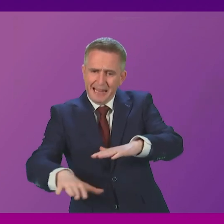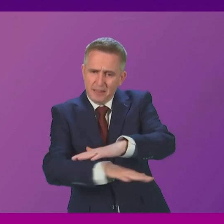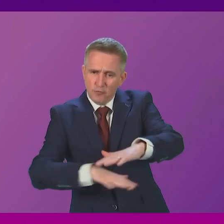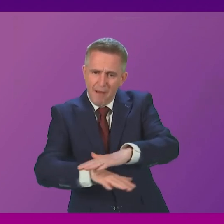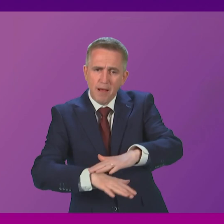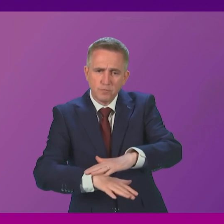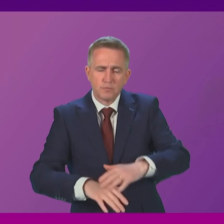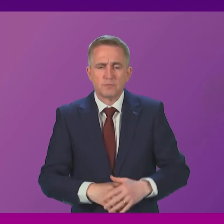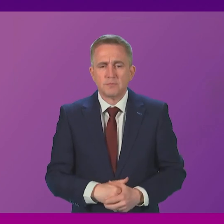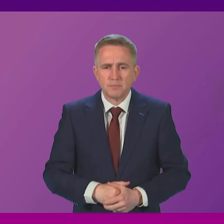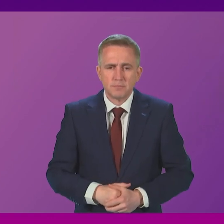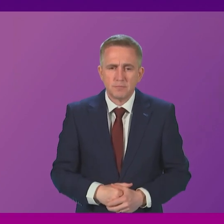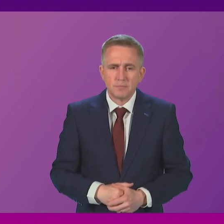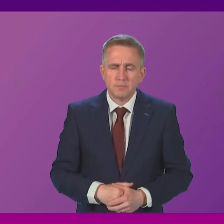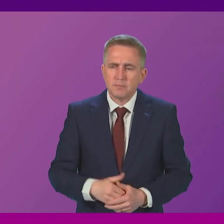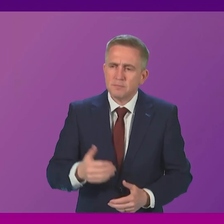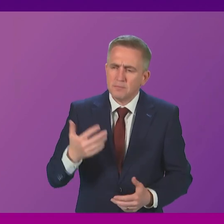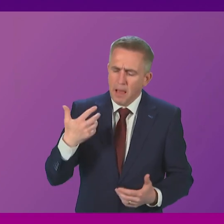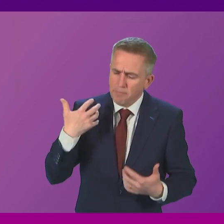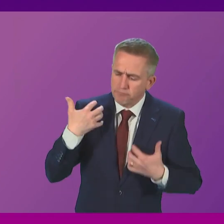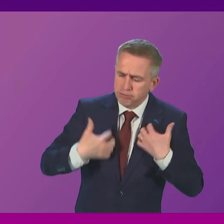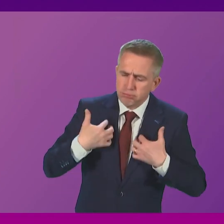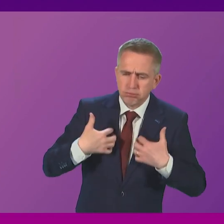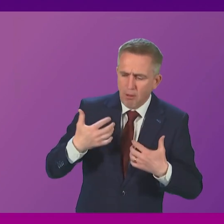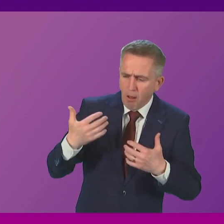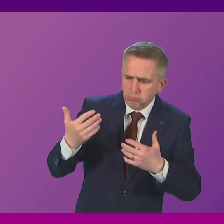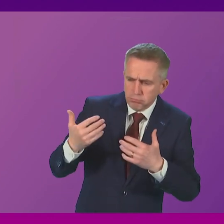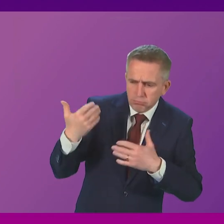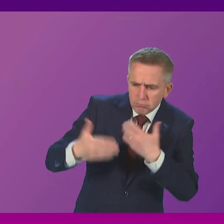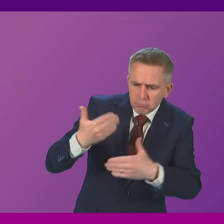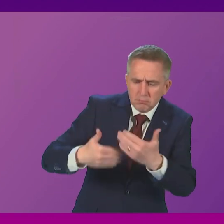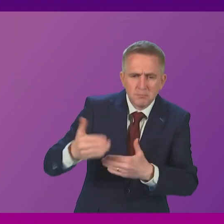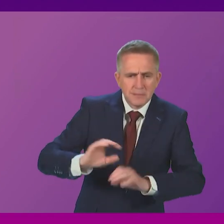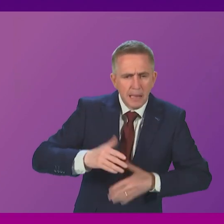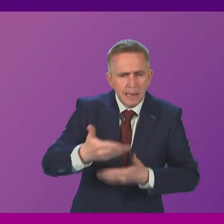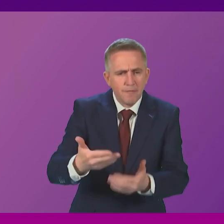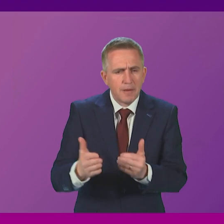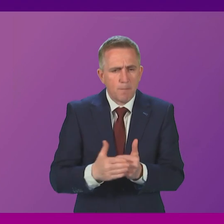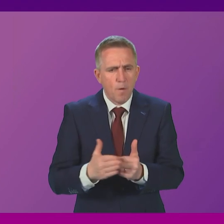more. I look forward to building on those successes and delivering more for the people of Scotland,